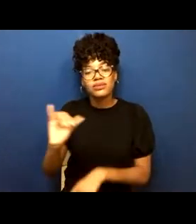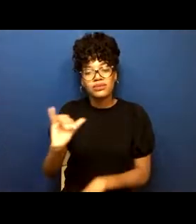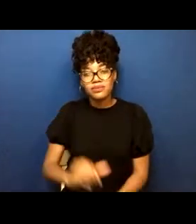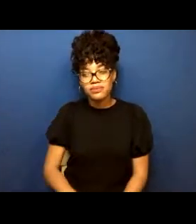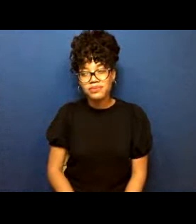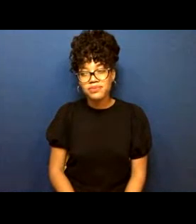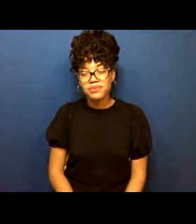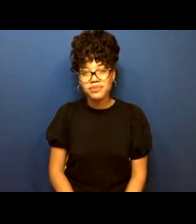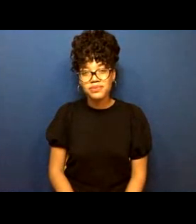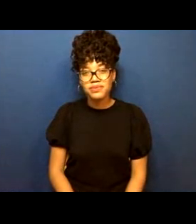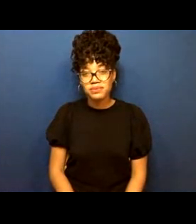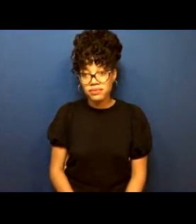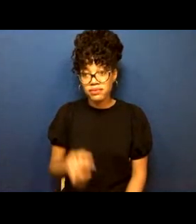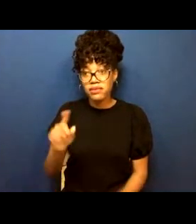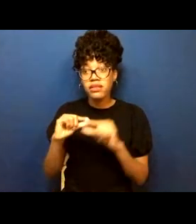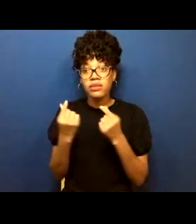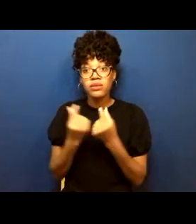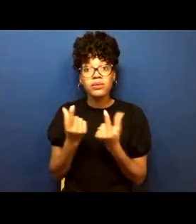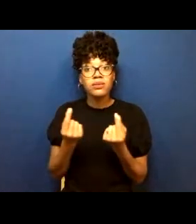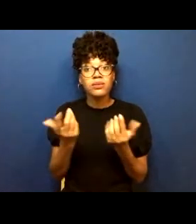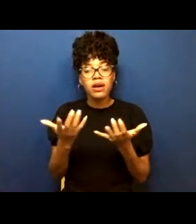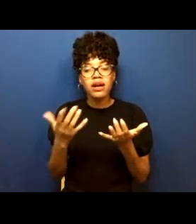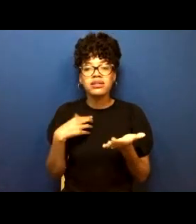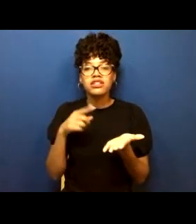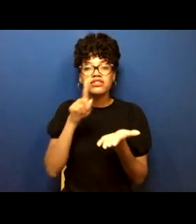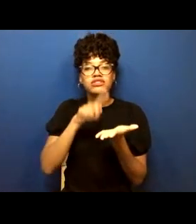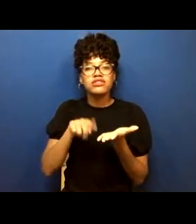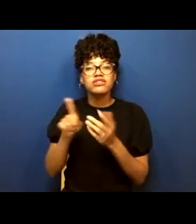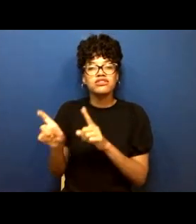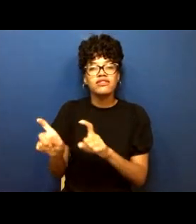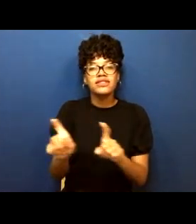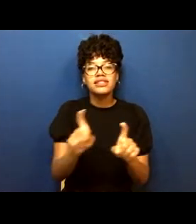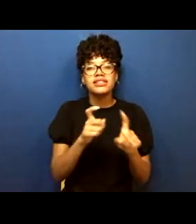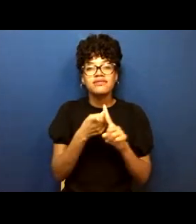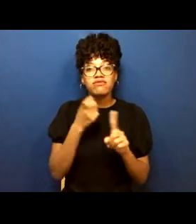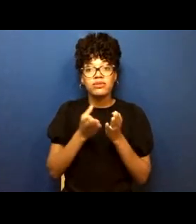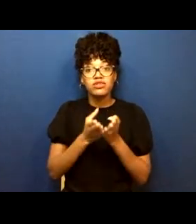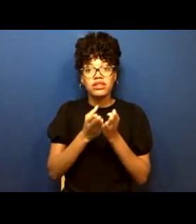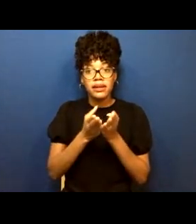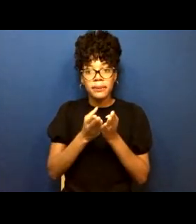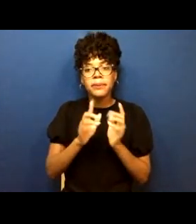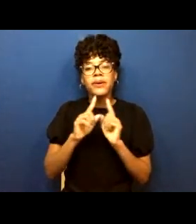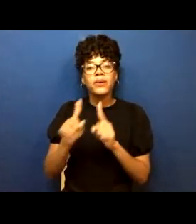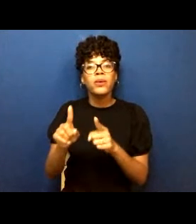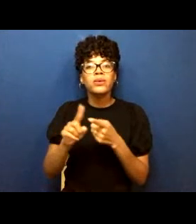So this group conducts surveys from a ship where they go out to sea ice to find ice seals.